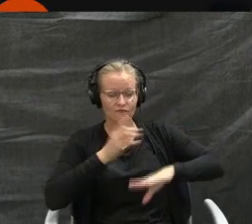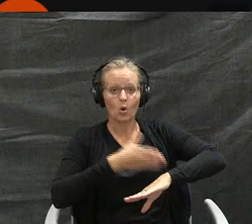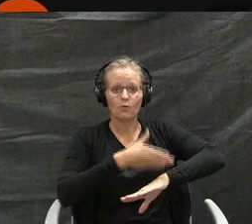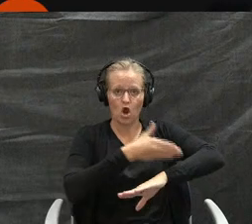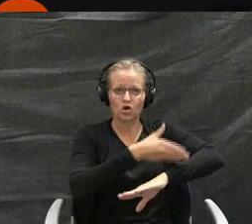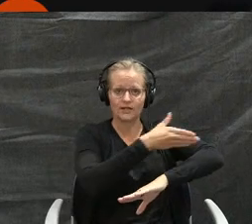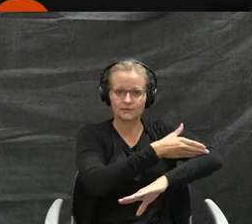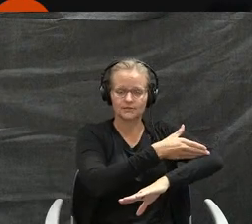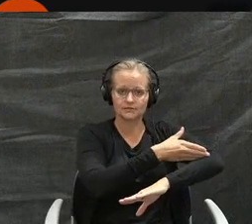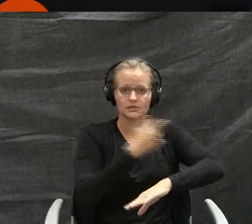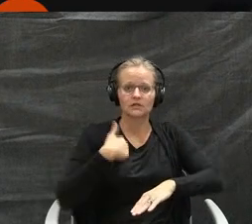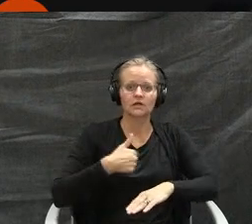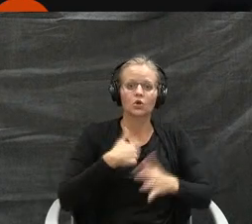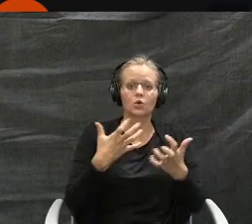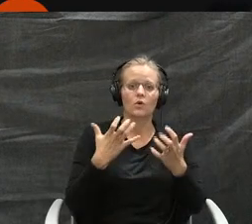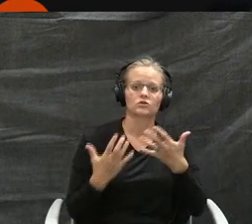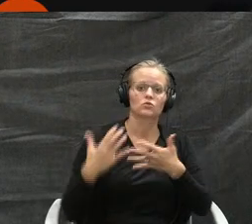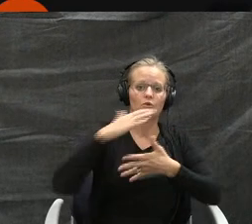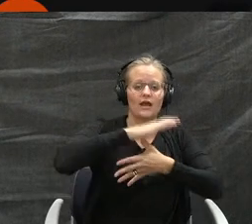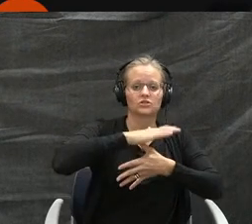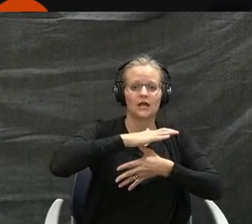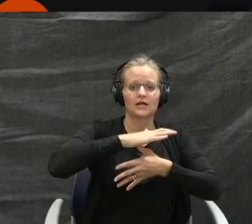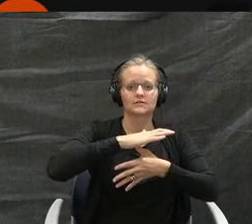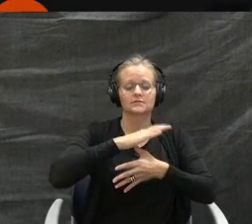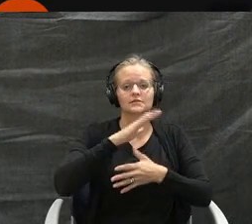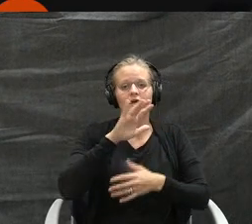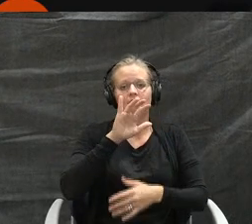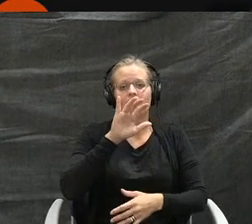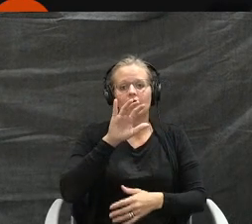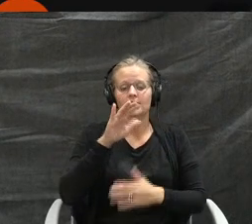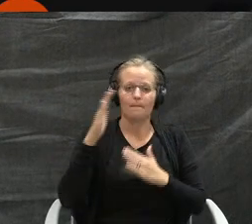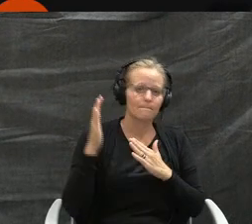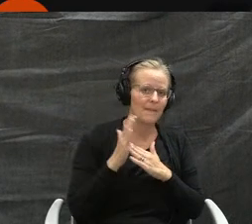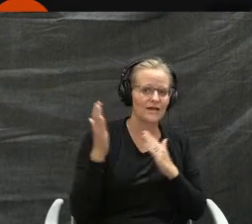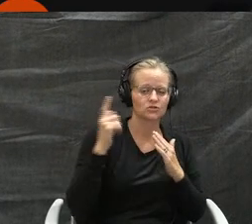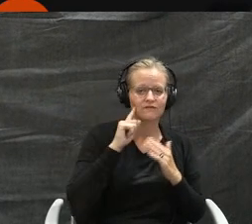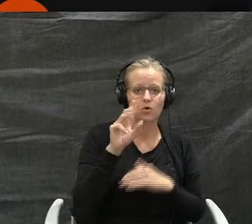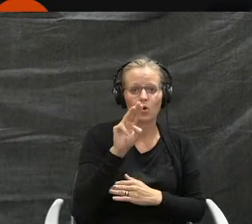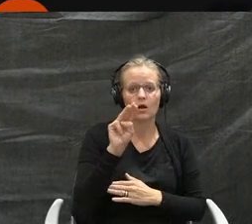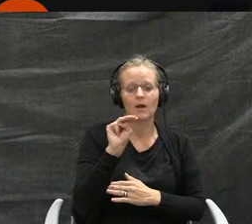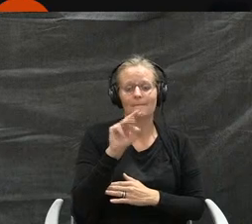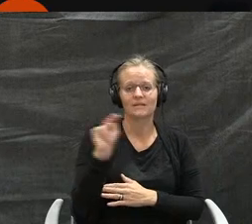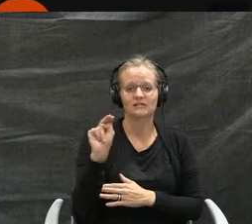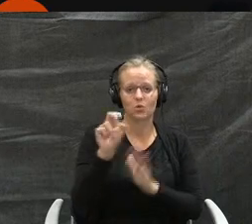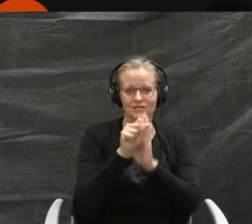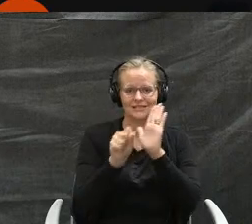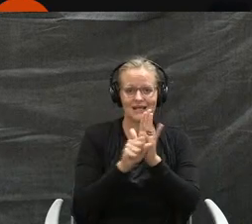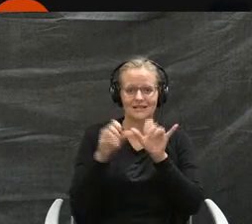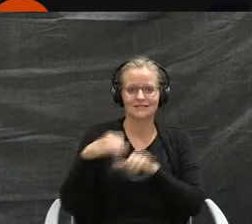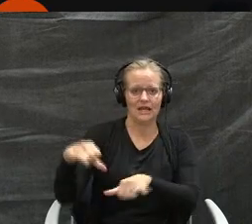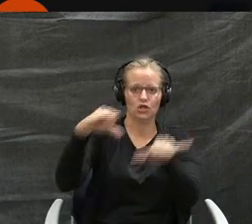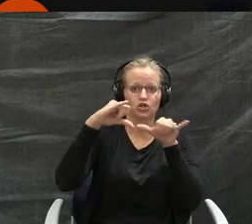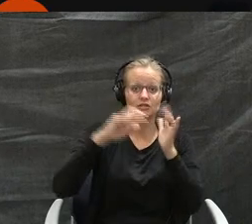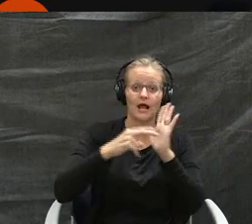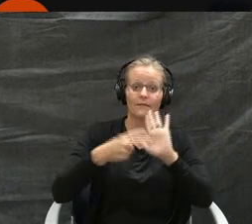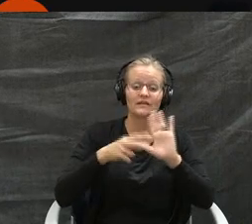the mastery of Minnesota State standards. This means we need to breakdown standards into progressions of learning.